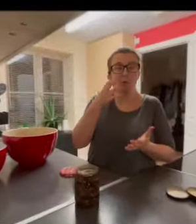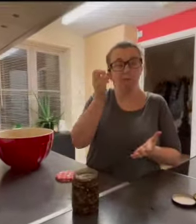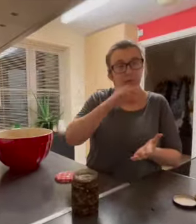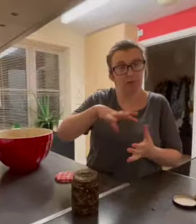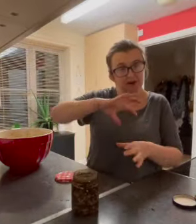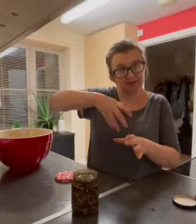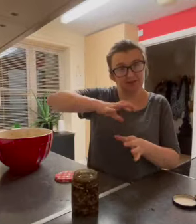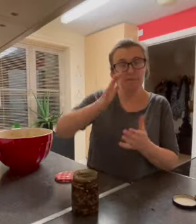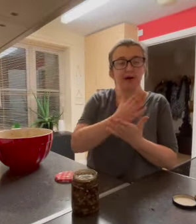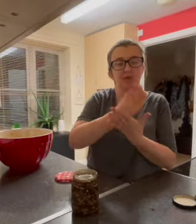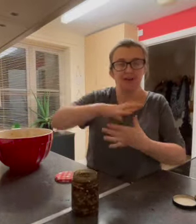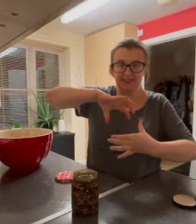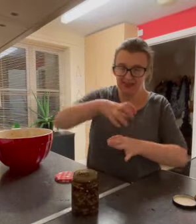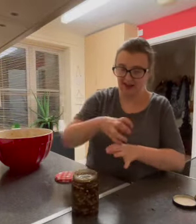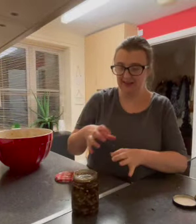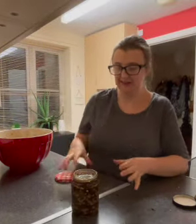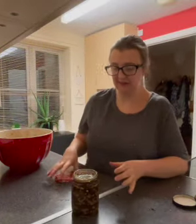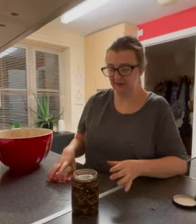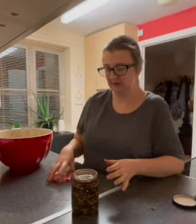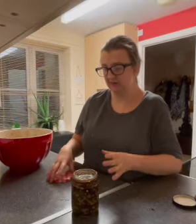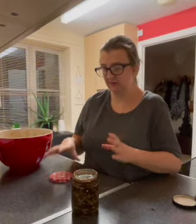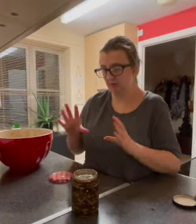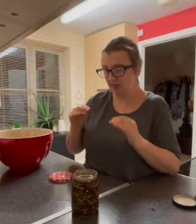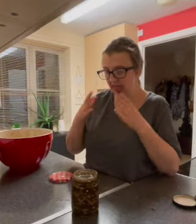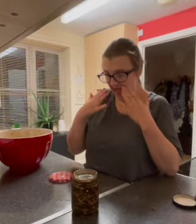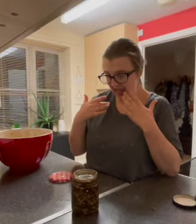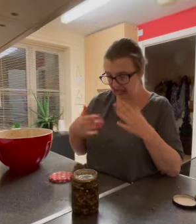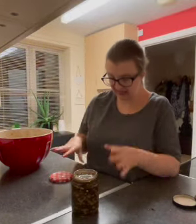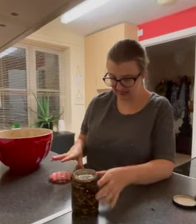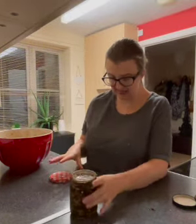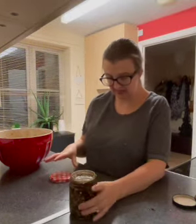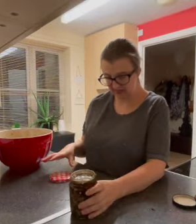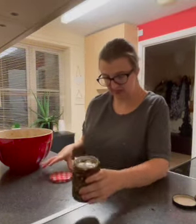When you put the lid on make sure it is tight to stop the air...